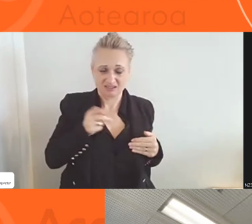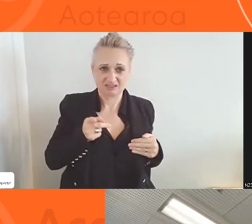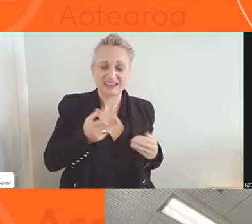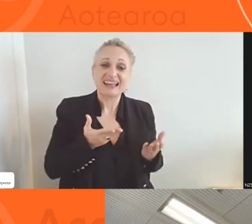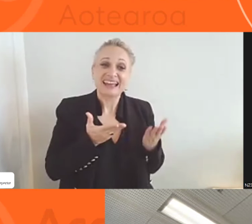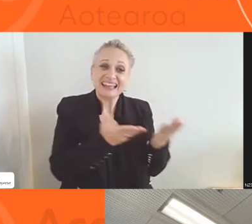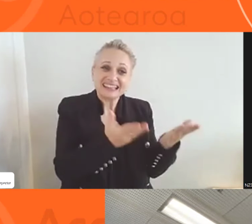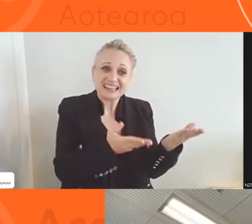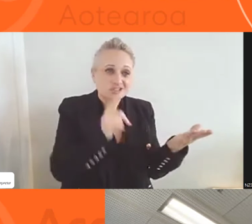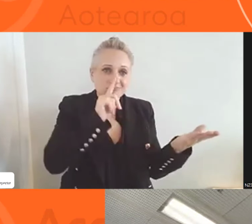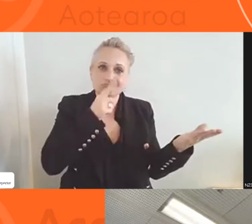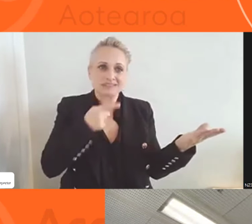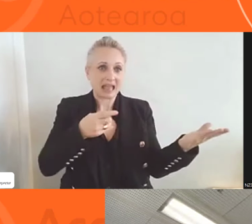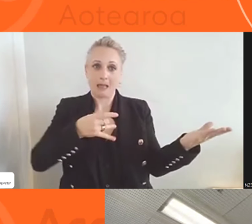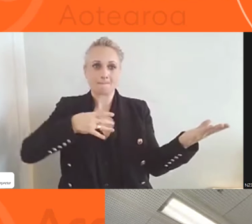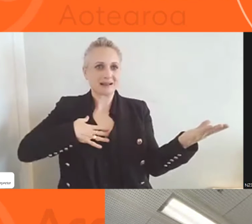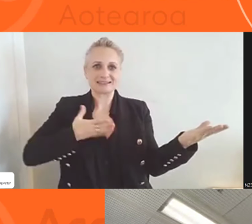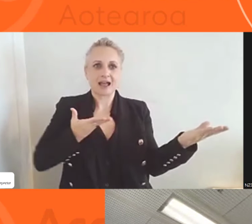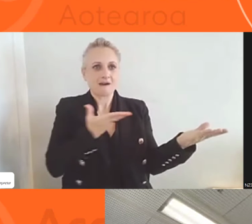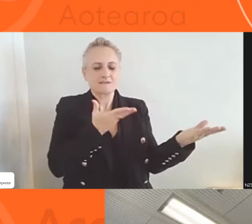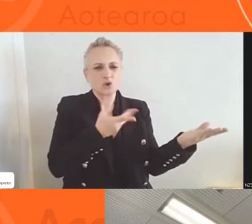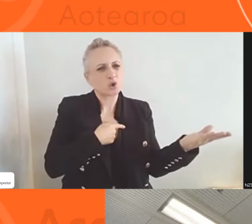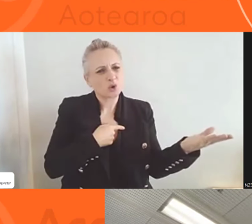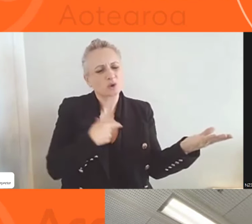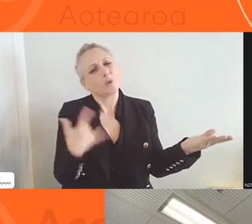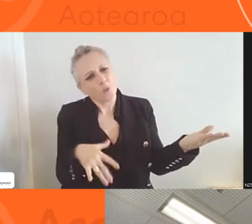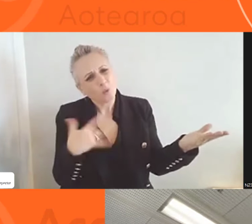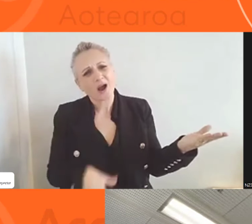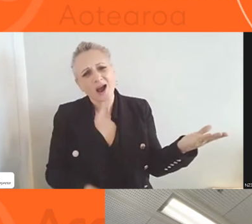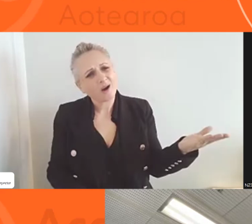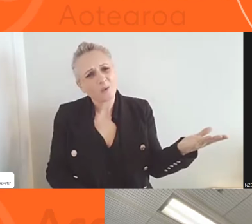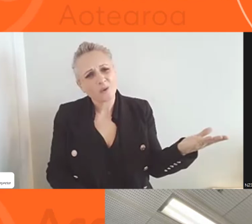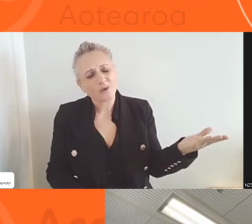themselves. It still has a long way to go. And I guess that's where